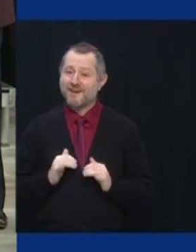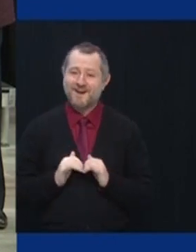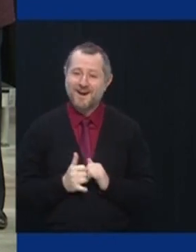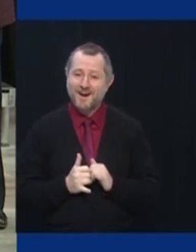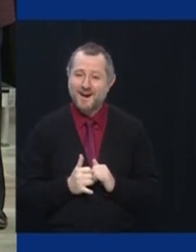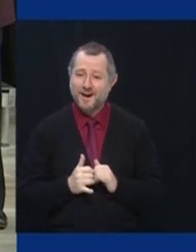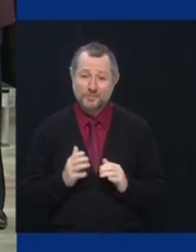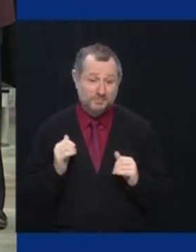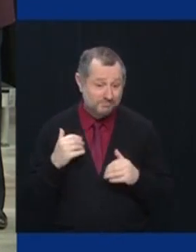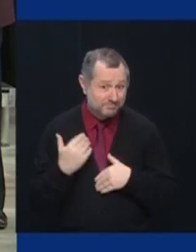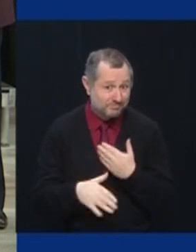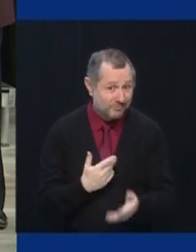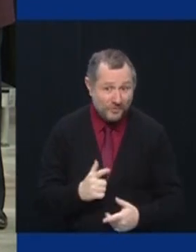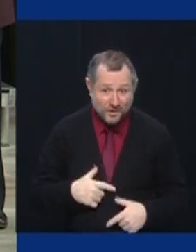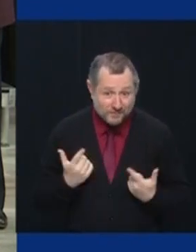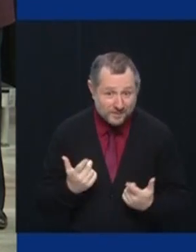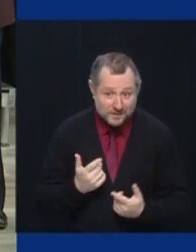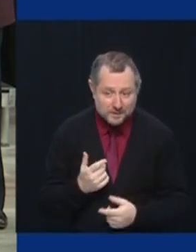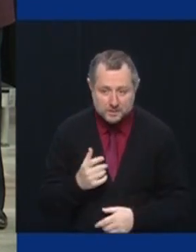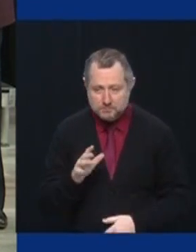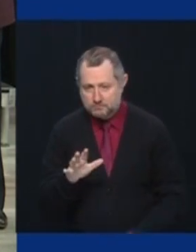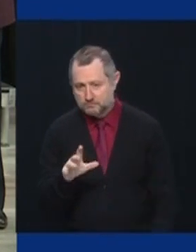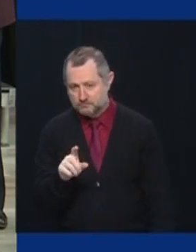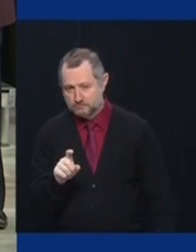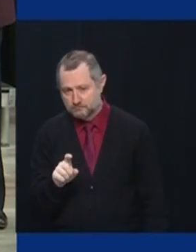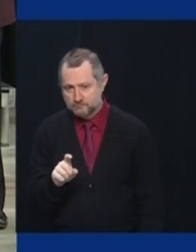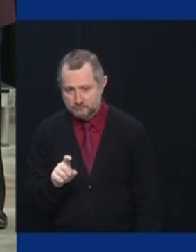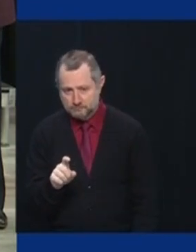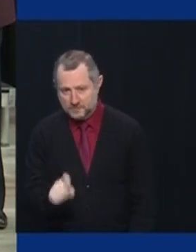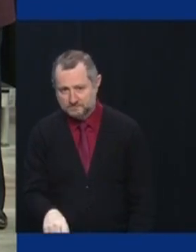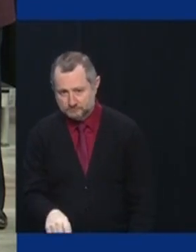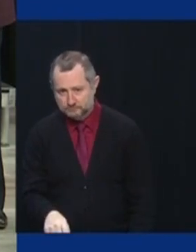DR. GUPTA, AND EVEN DR. GUPTA ON CNN. IT'S IMPORTANT WE GET BACK TO OUR WAY OF LIFE.